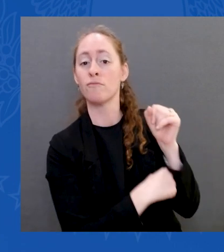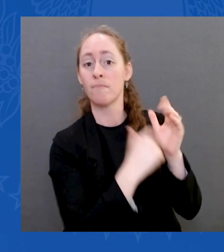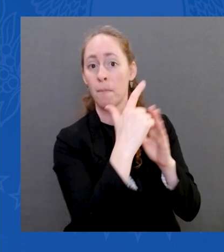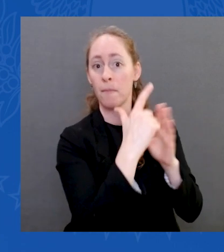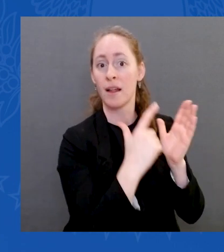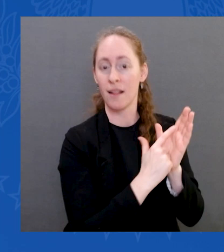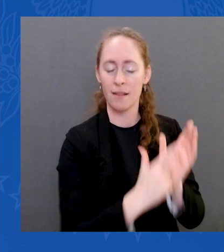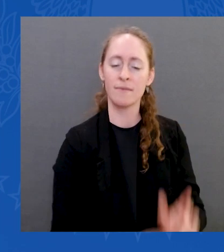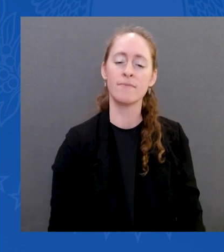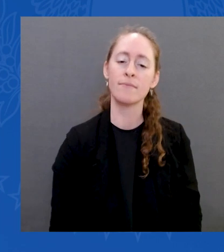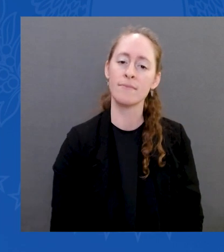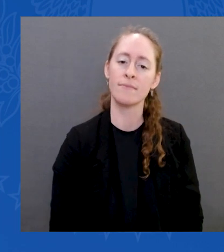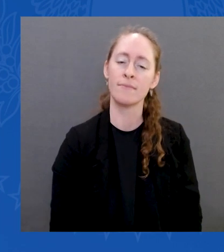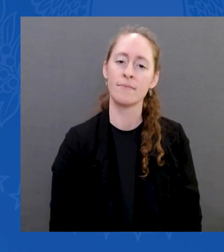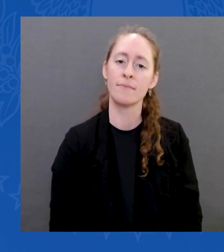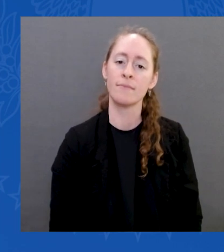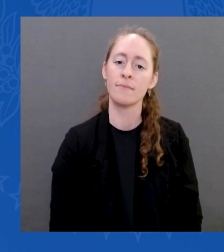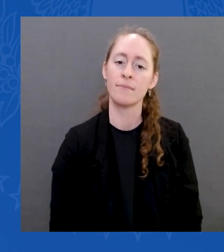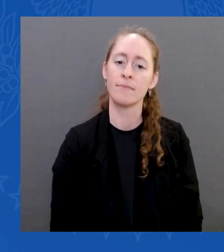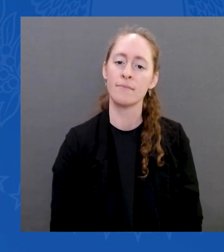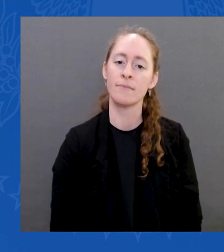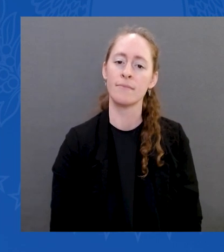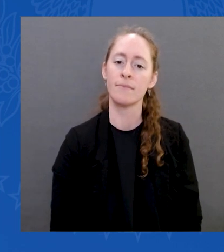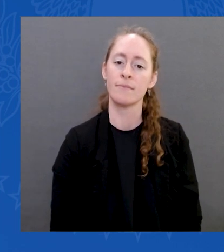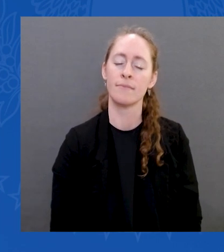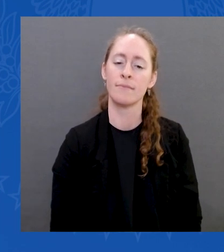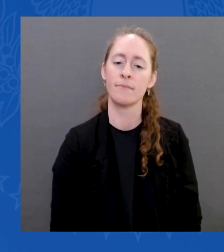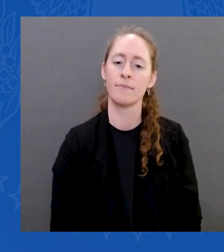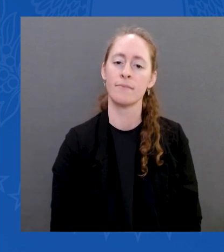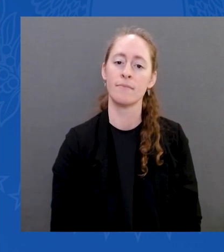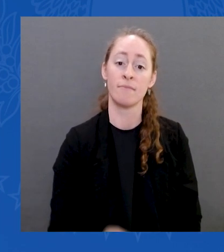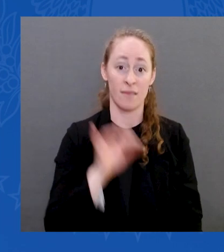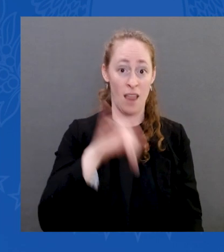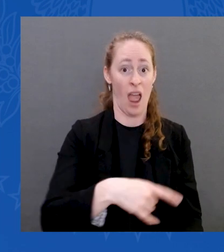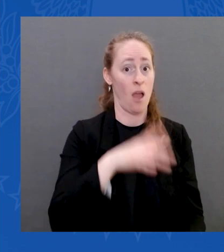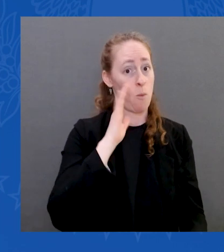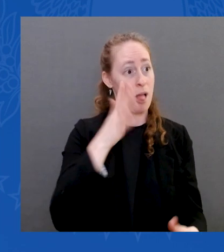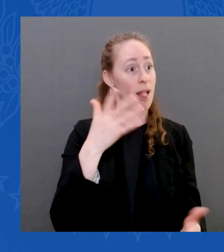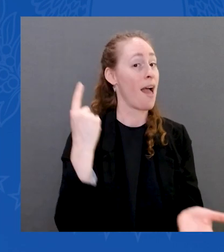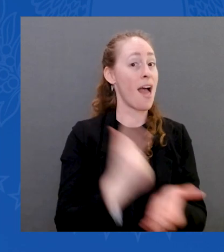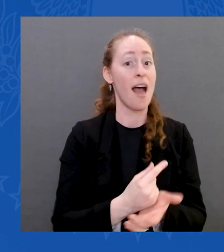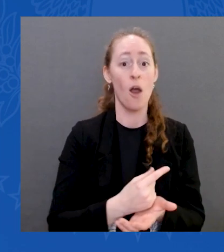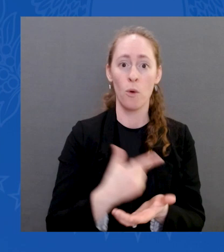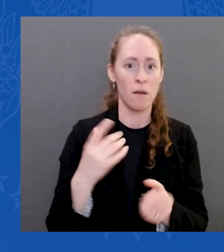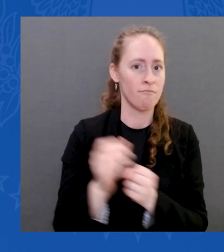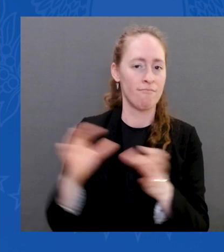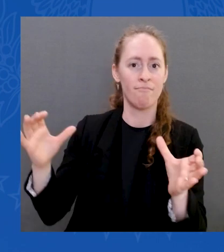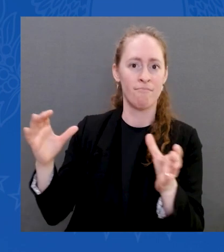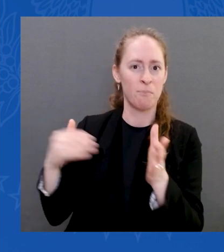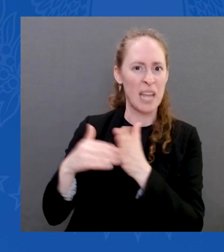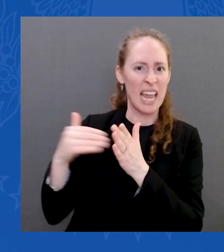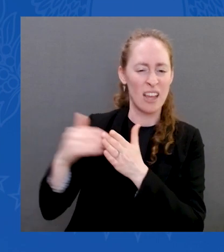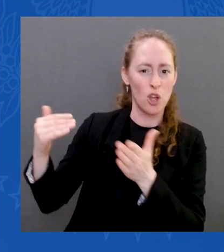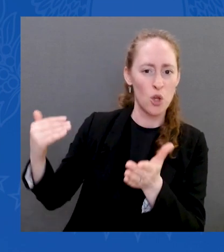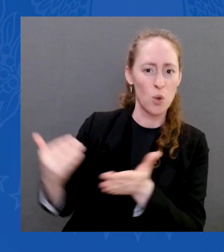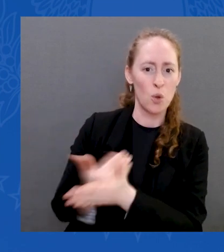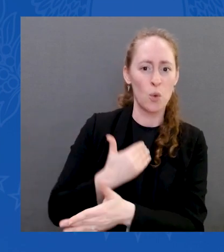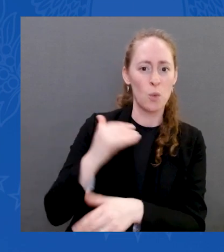For real. But again, we got to get in the 21st century. We've got to move.